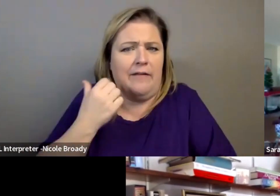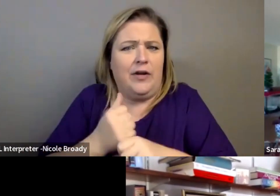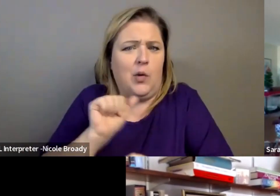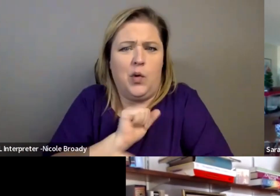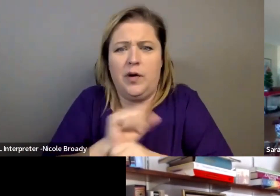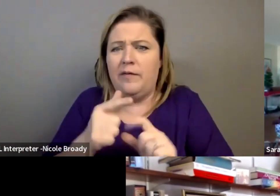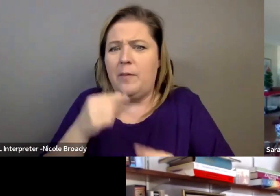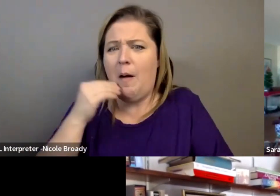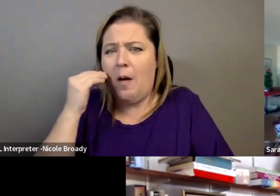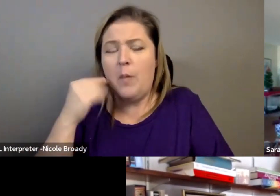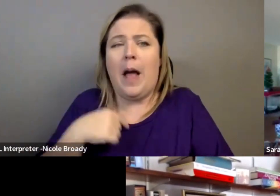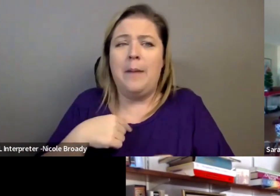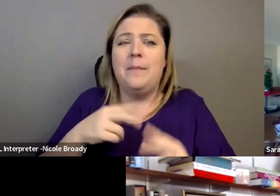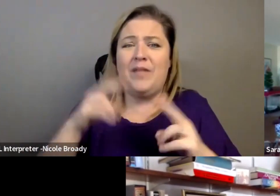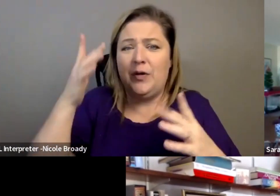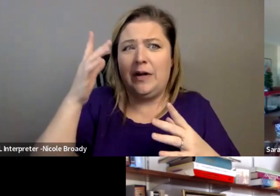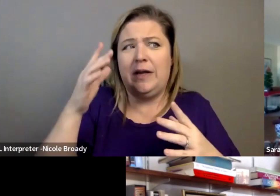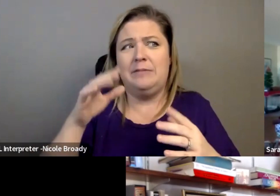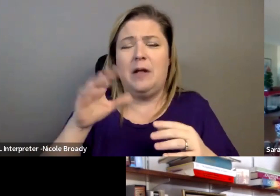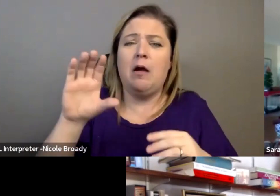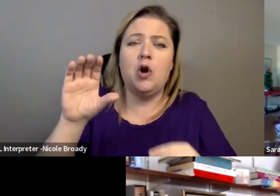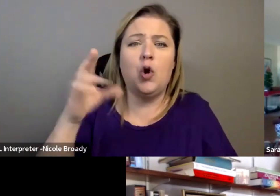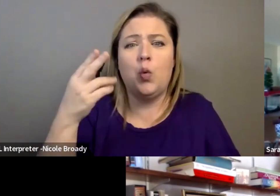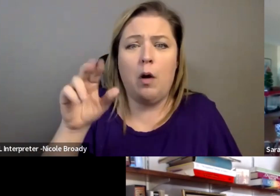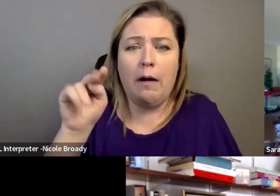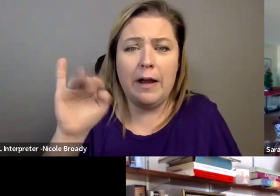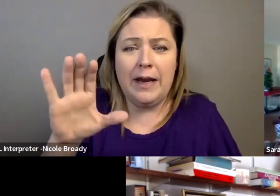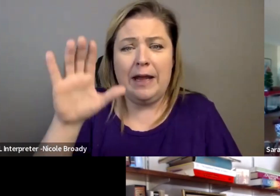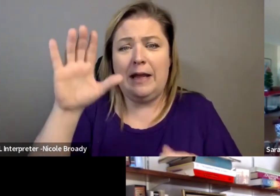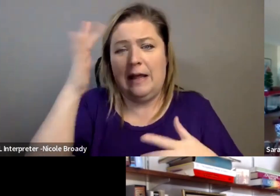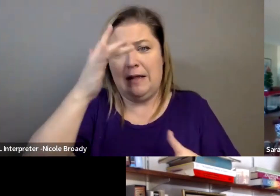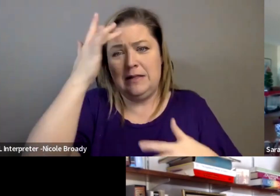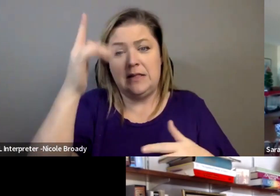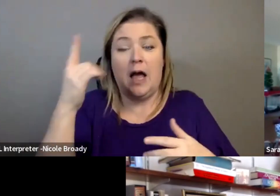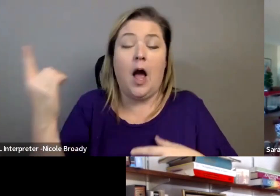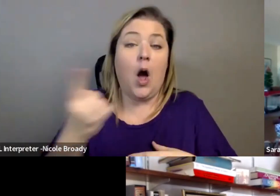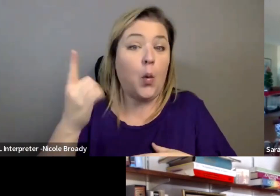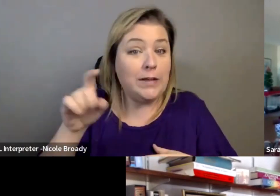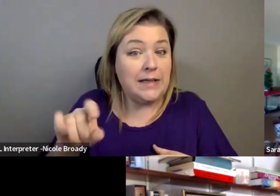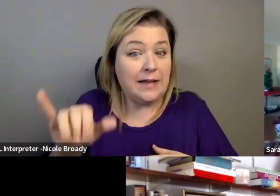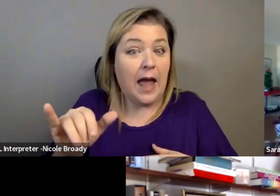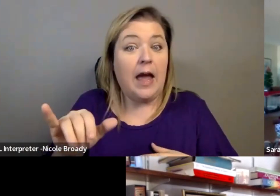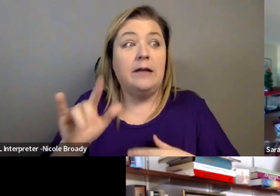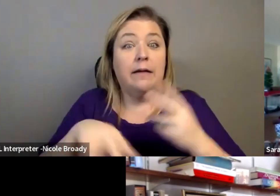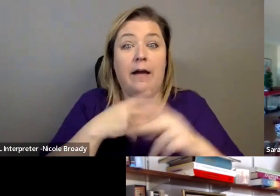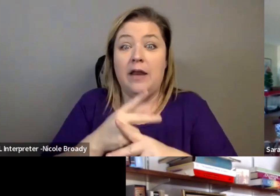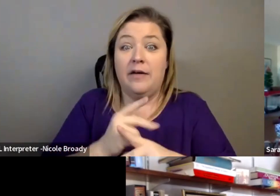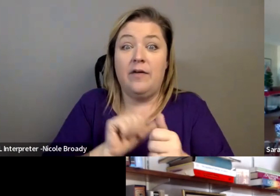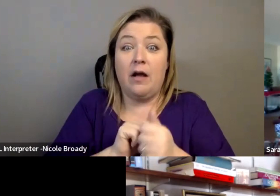complex chronic illness, that is always an accommodation I needed. And prior to the pandemic, getting remote